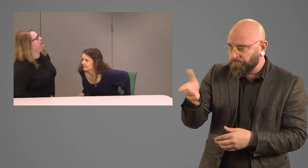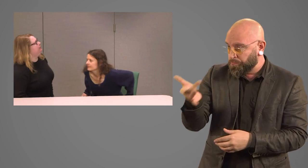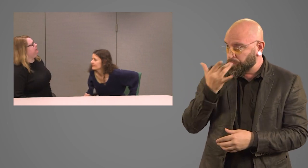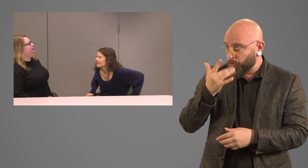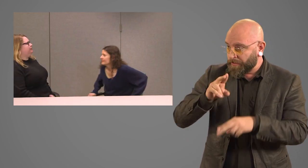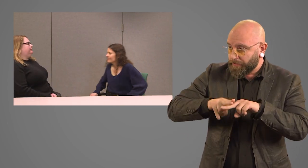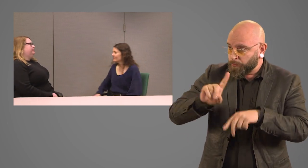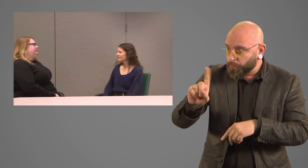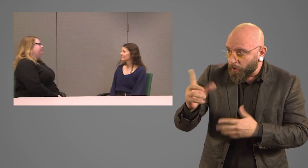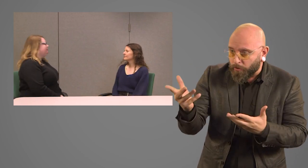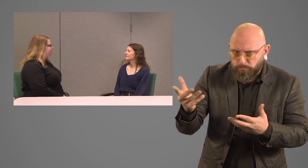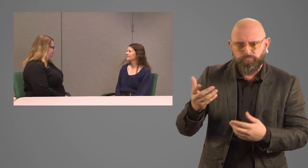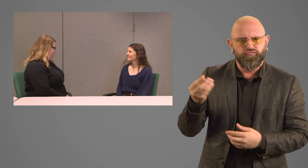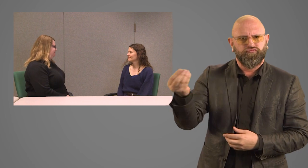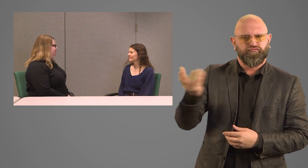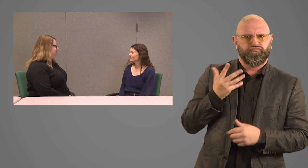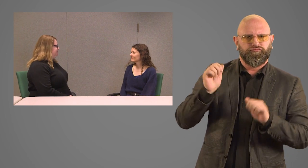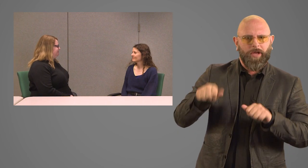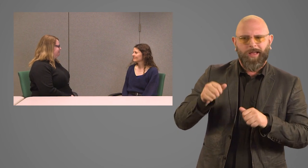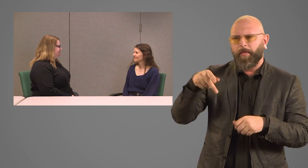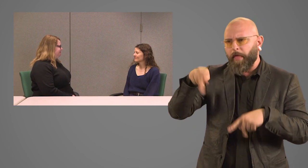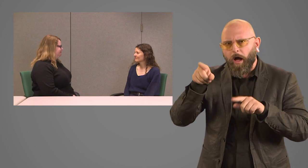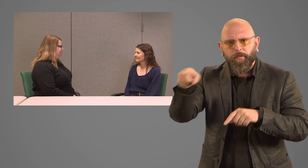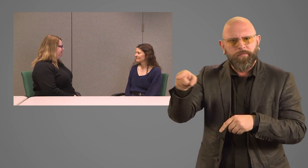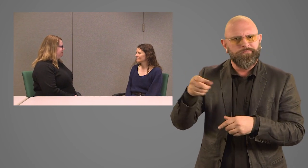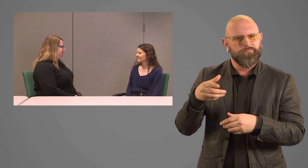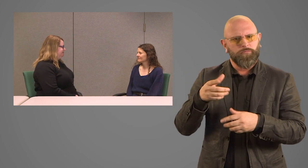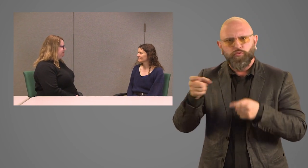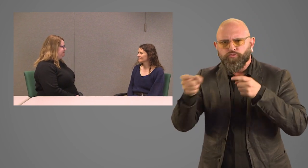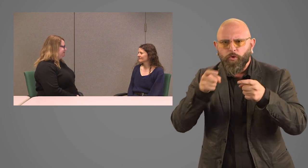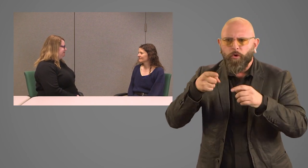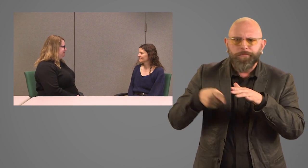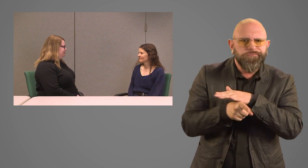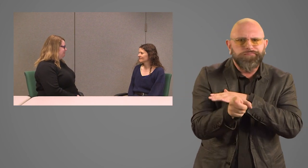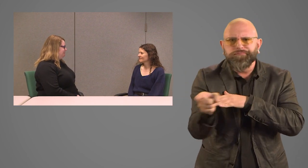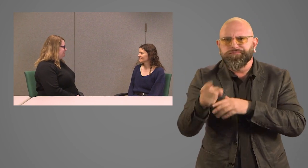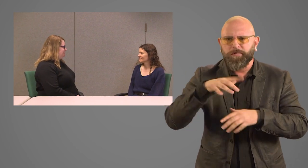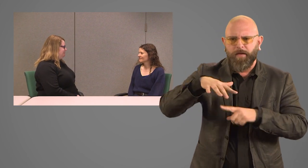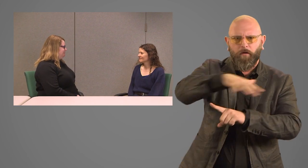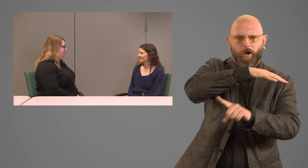Ask the person where he or she would like to sit.